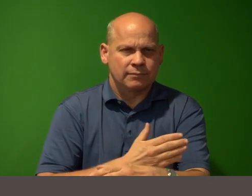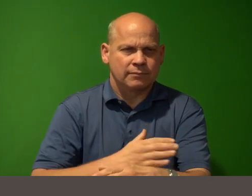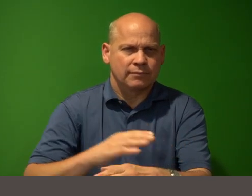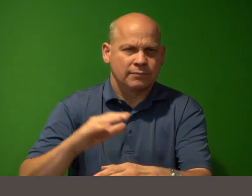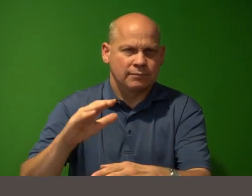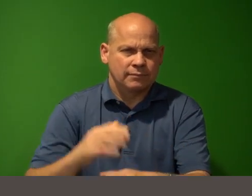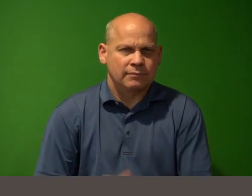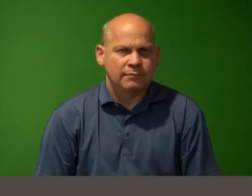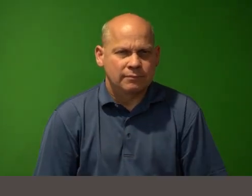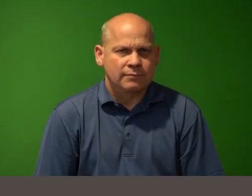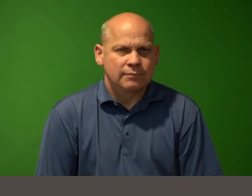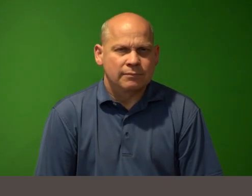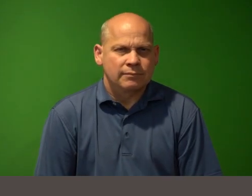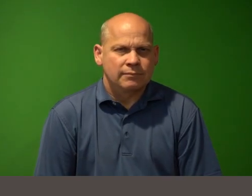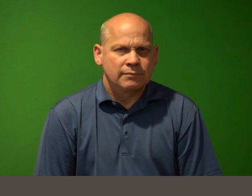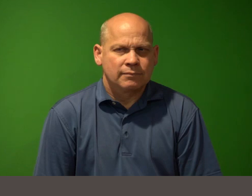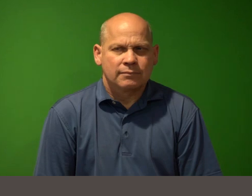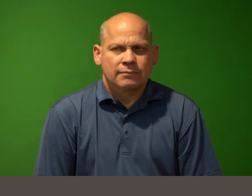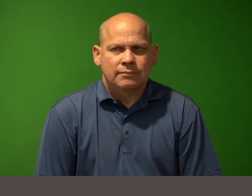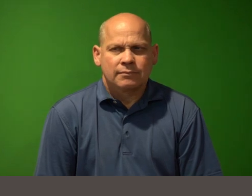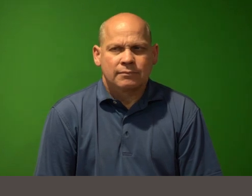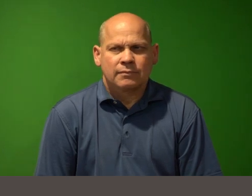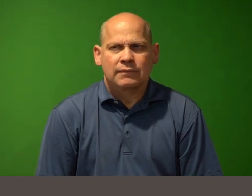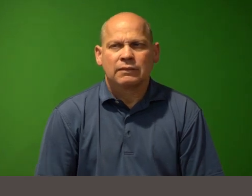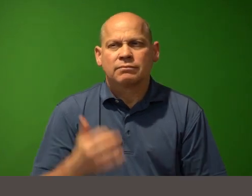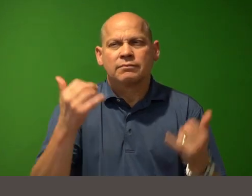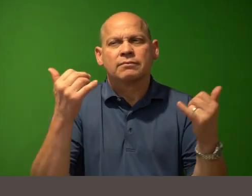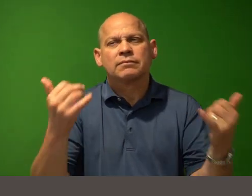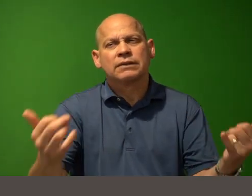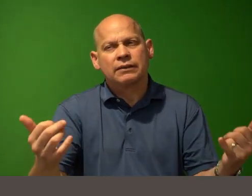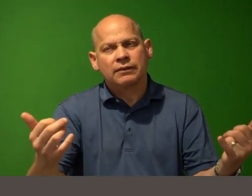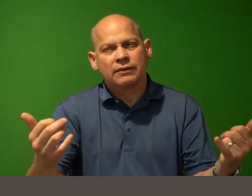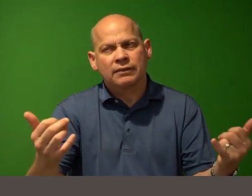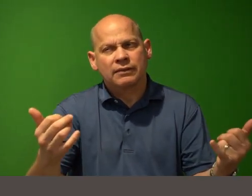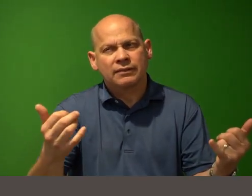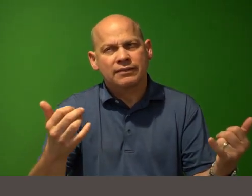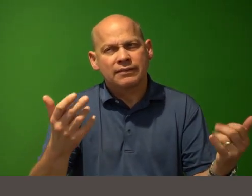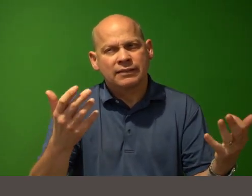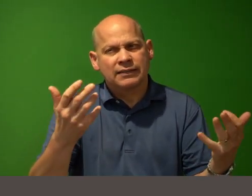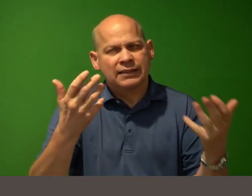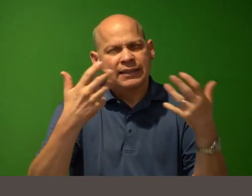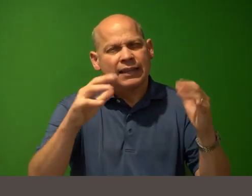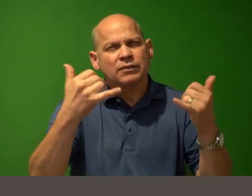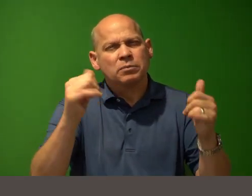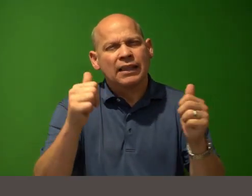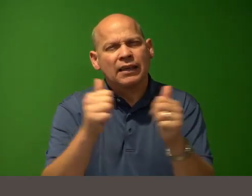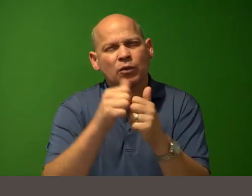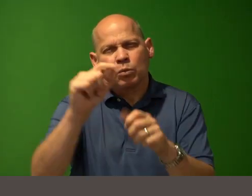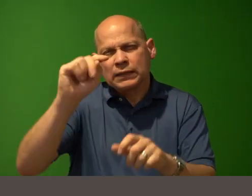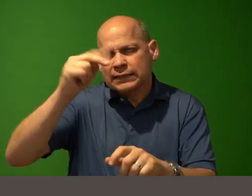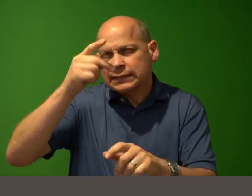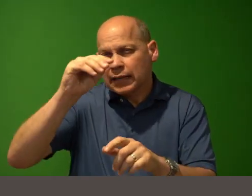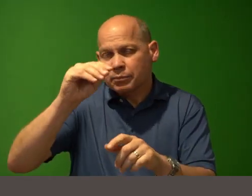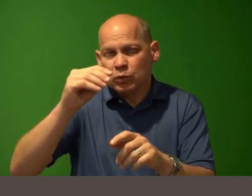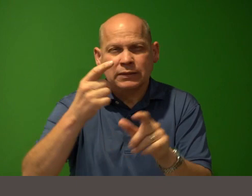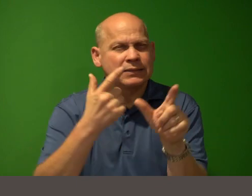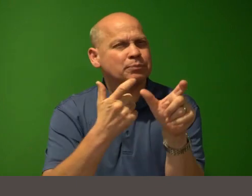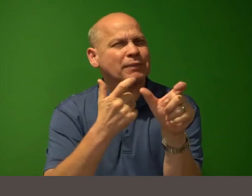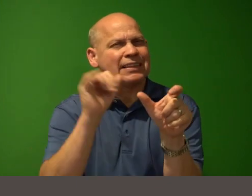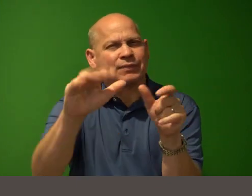Now let's play with the tempo, the speed of the music. We're going to do this in tune